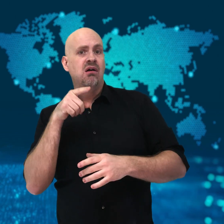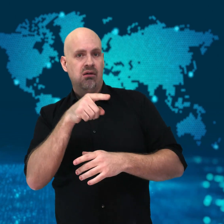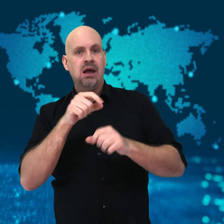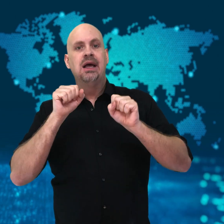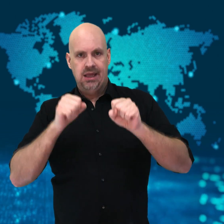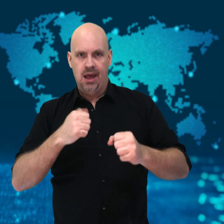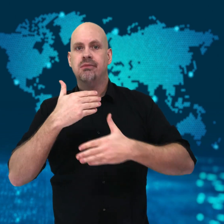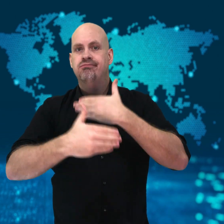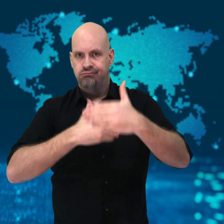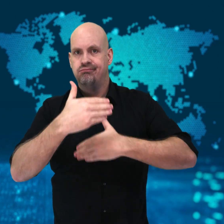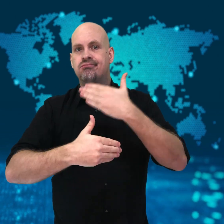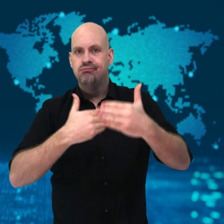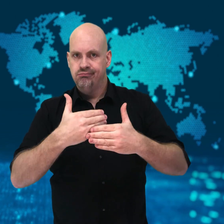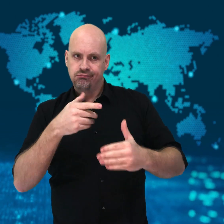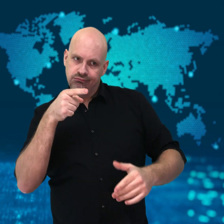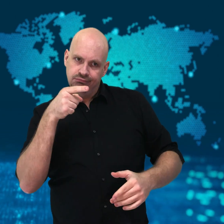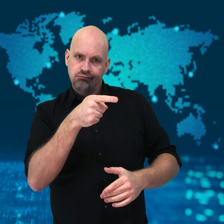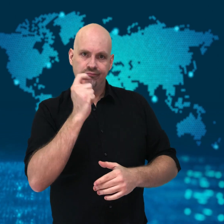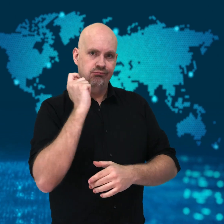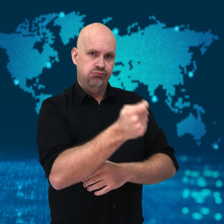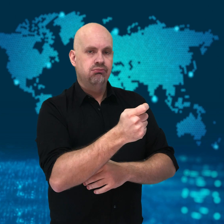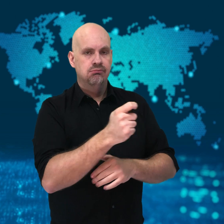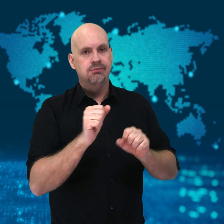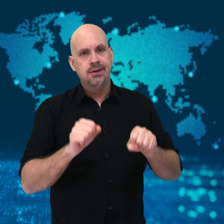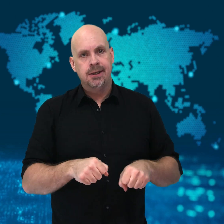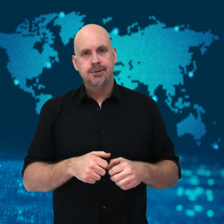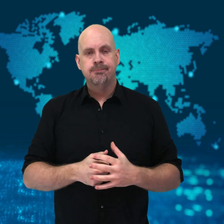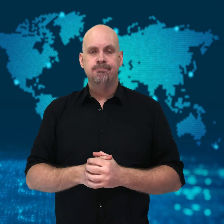injuries from the attack.